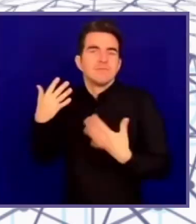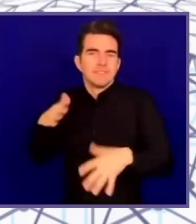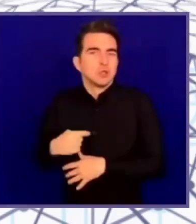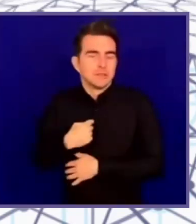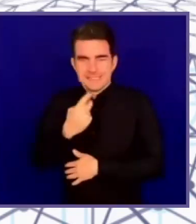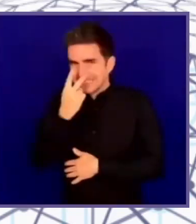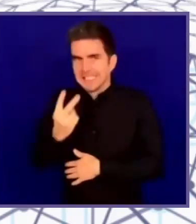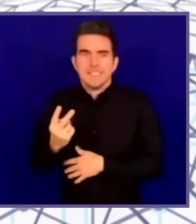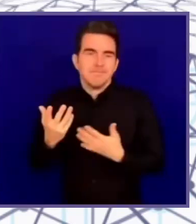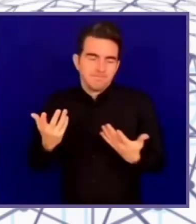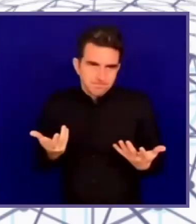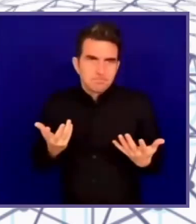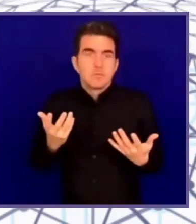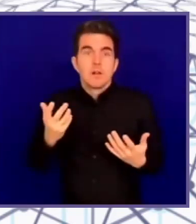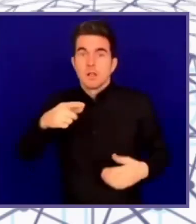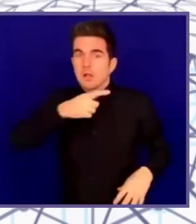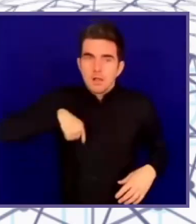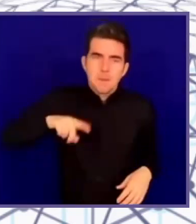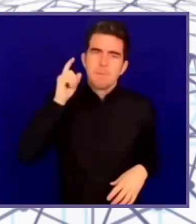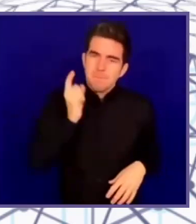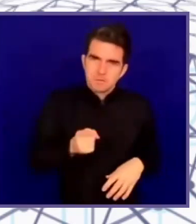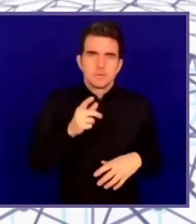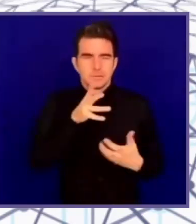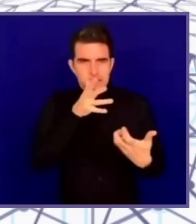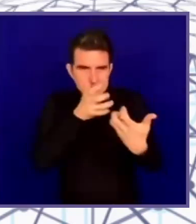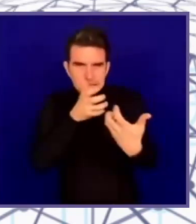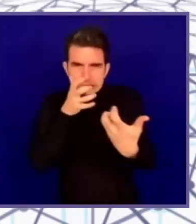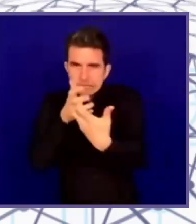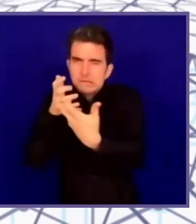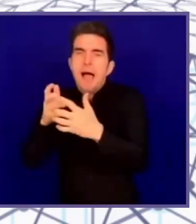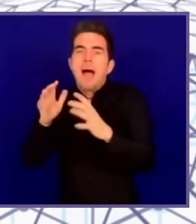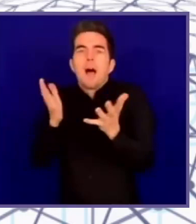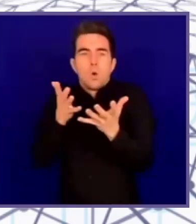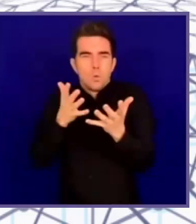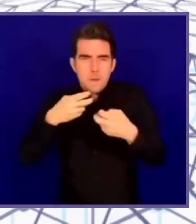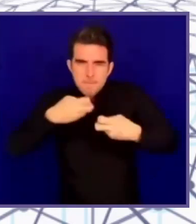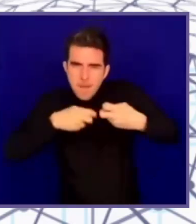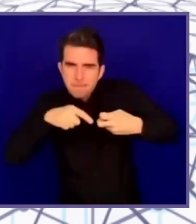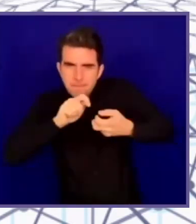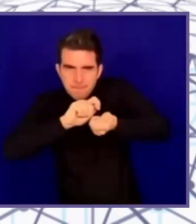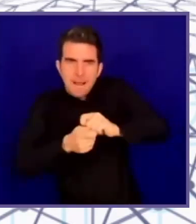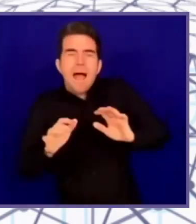amazing technologists particularly mechatronics, robotics, electronics, engineering, engineering,